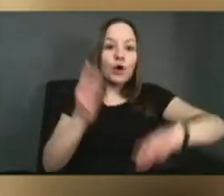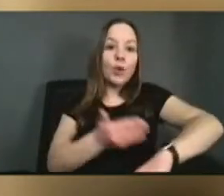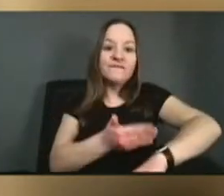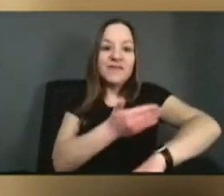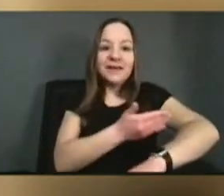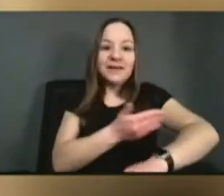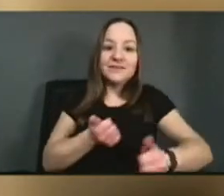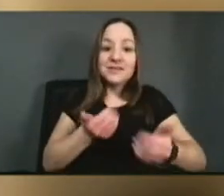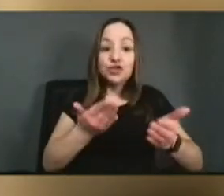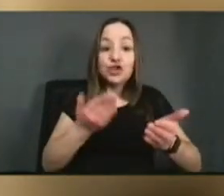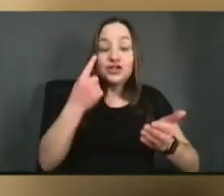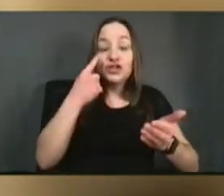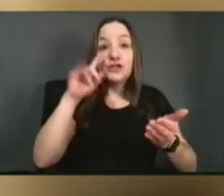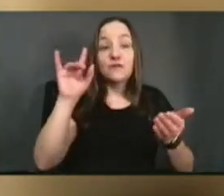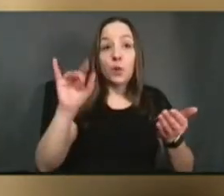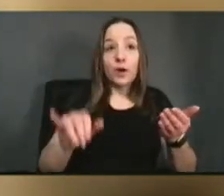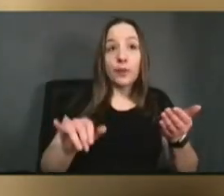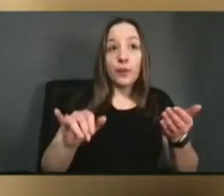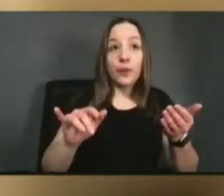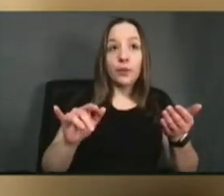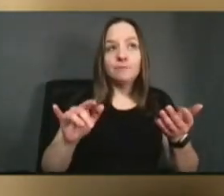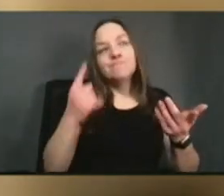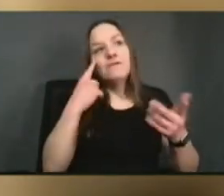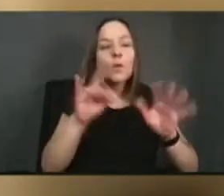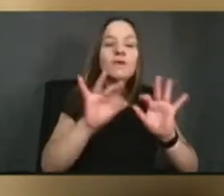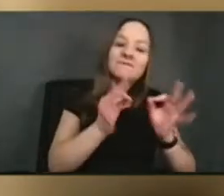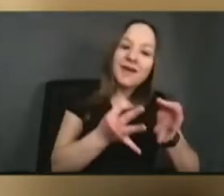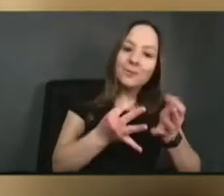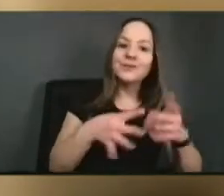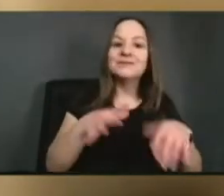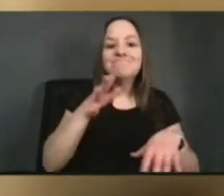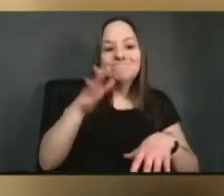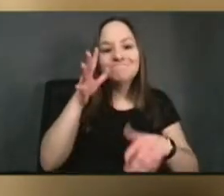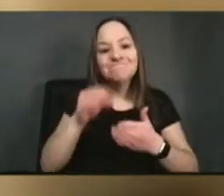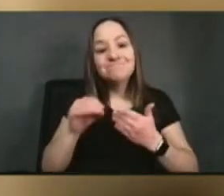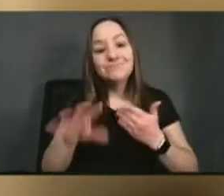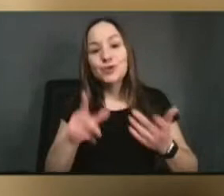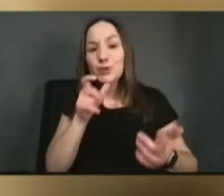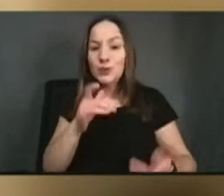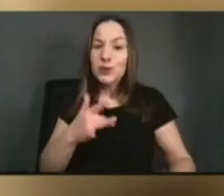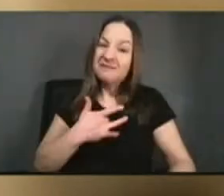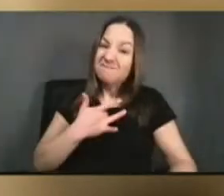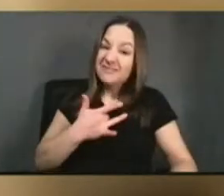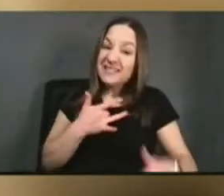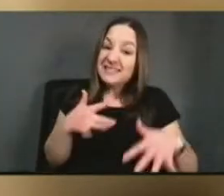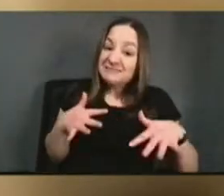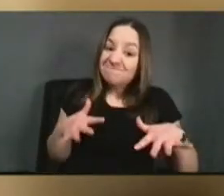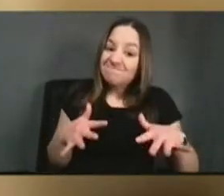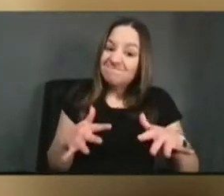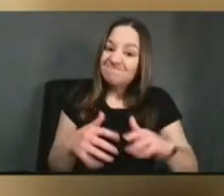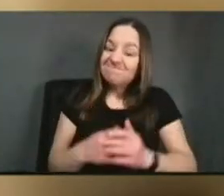some creative and innovative suggestions around those FAM for